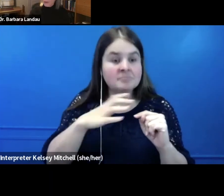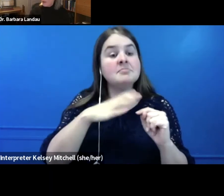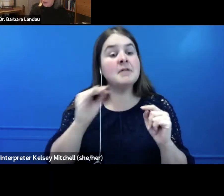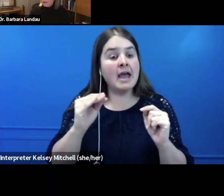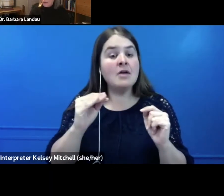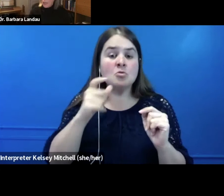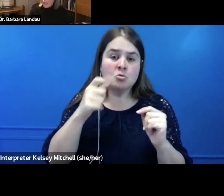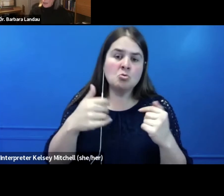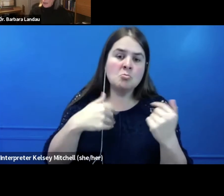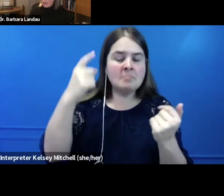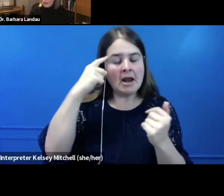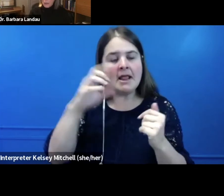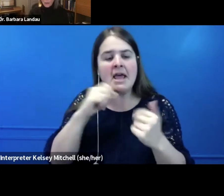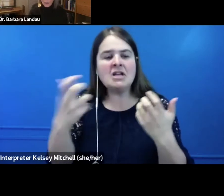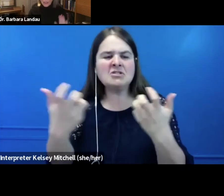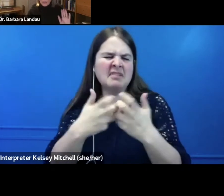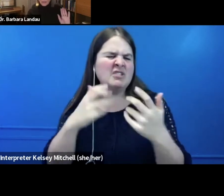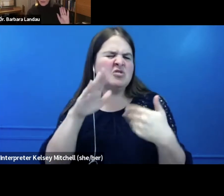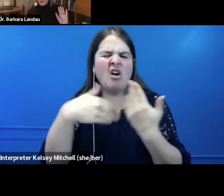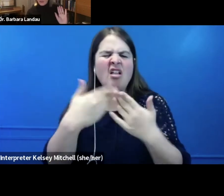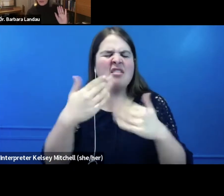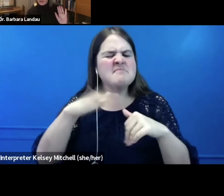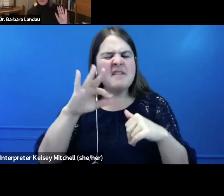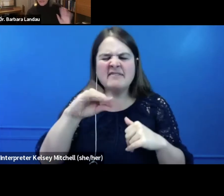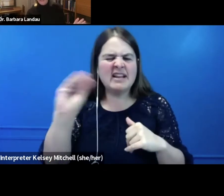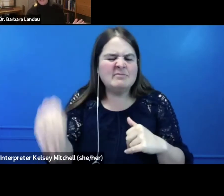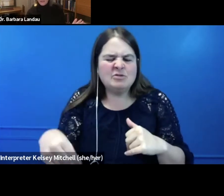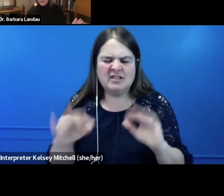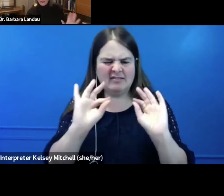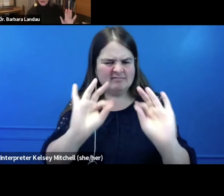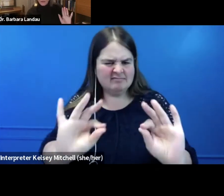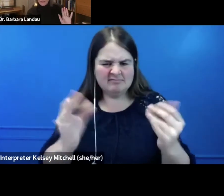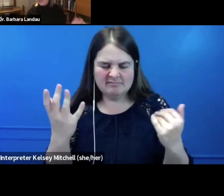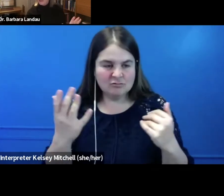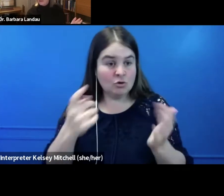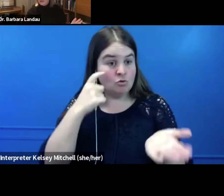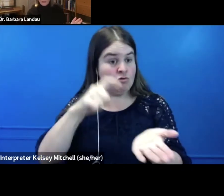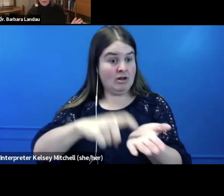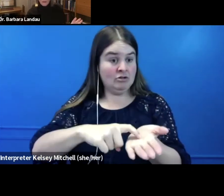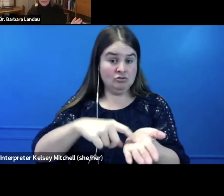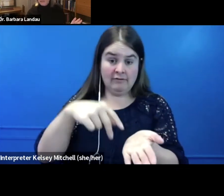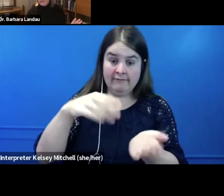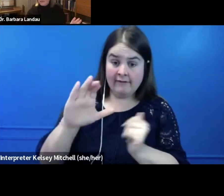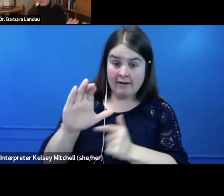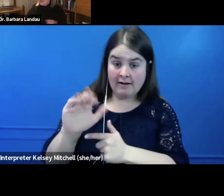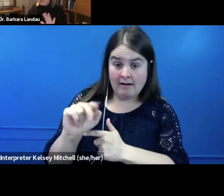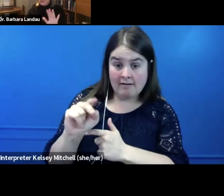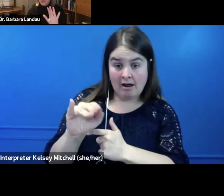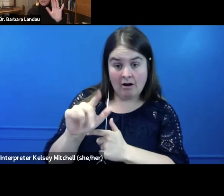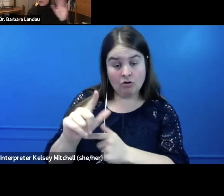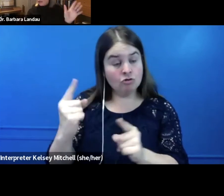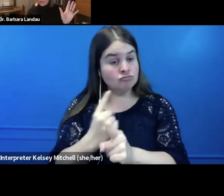all above 90 so these uh recognition of